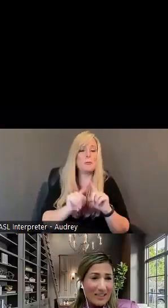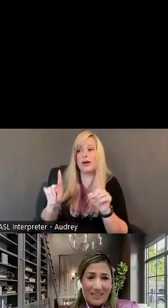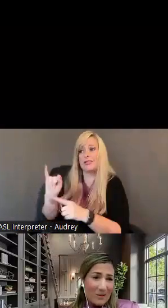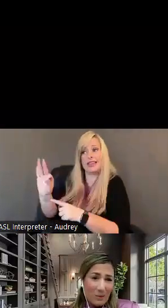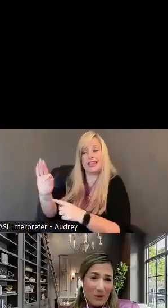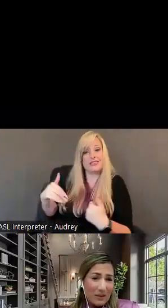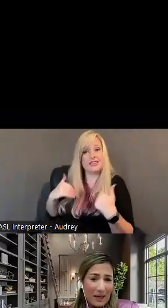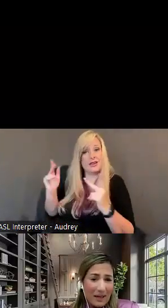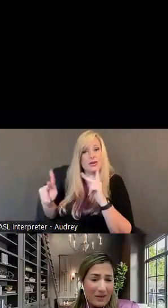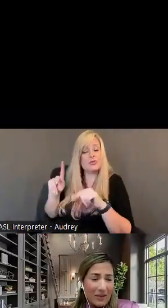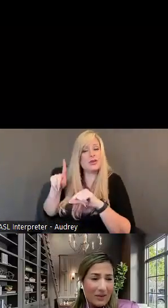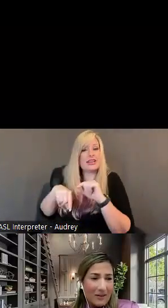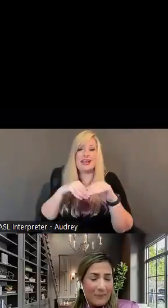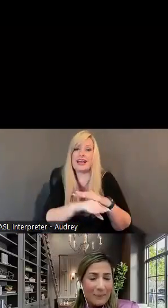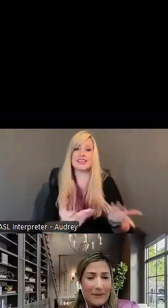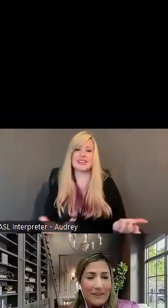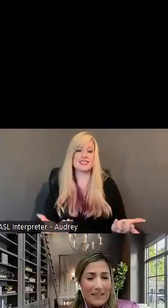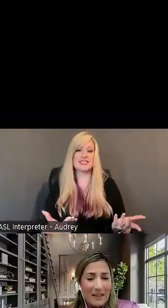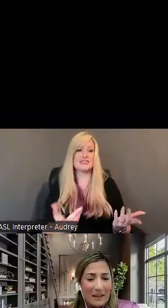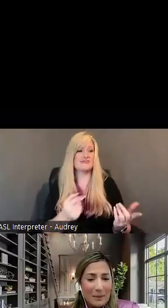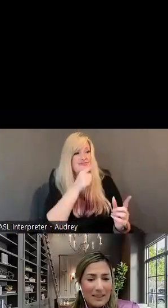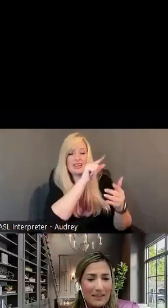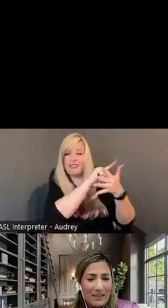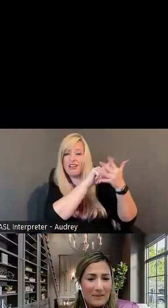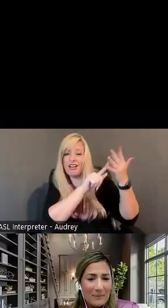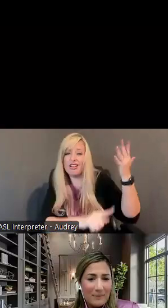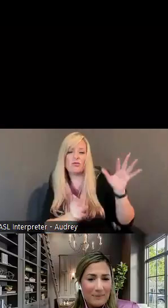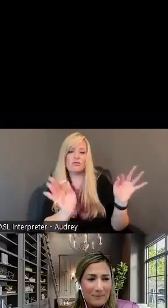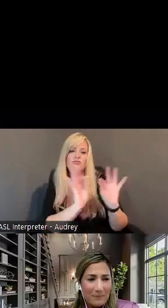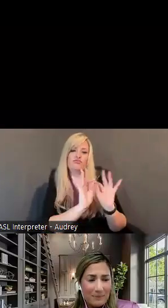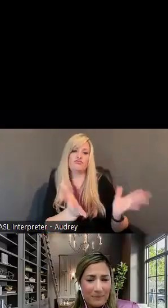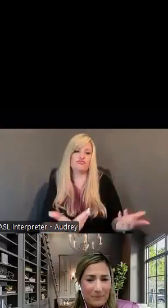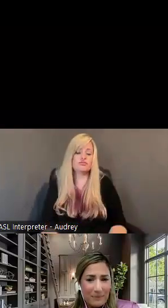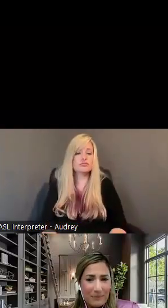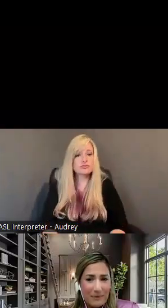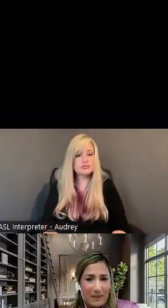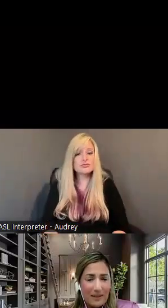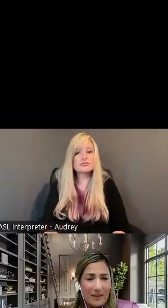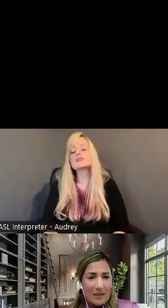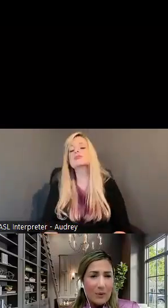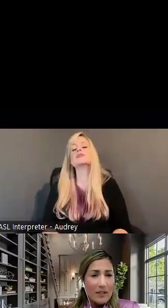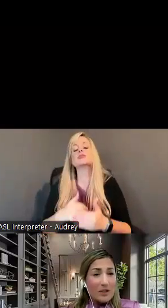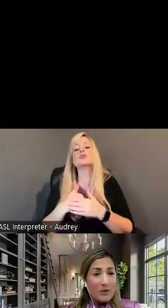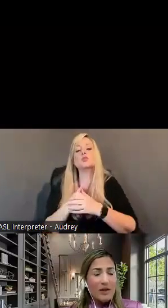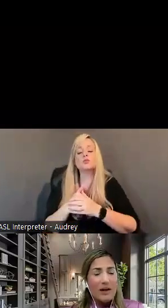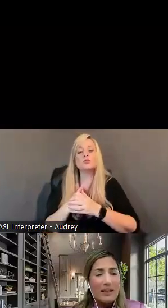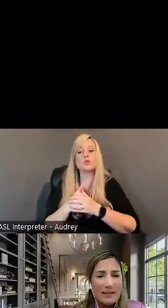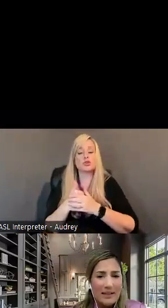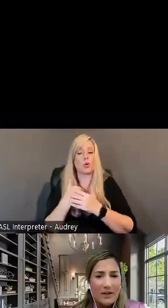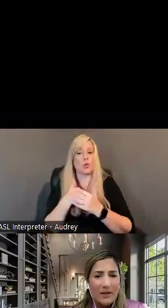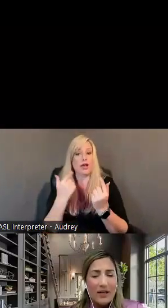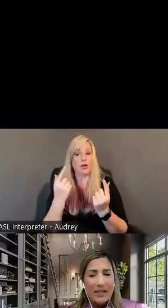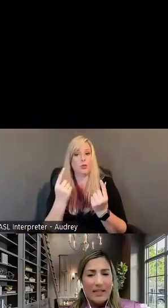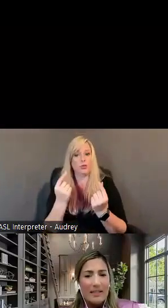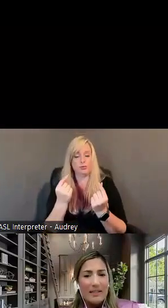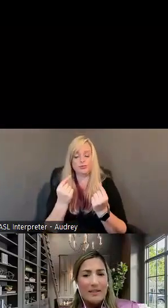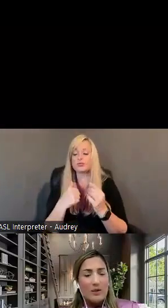it doesn't really matter. Next slide, please. So what I do want to highlight here is so